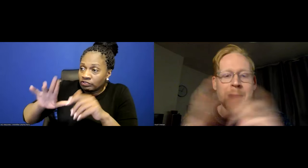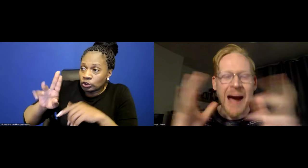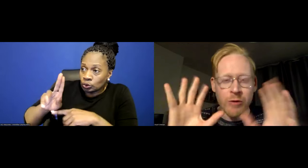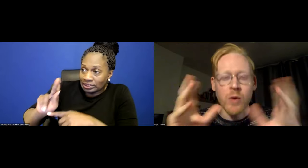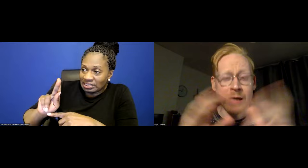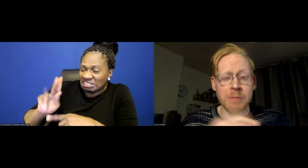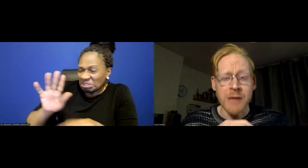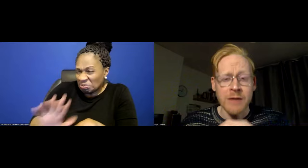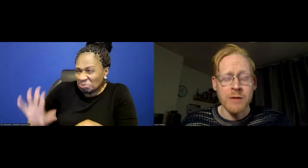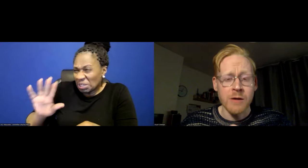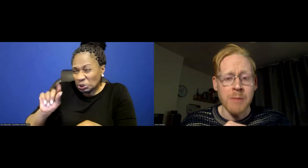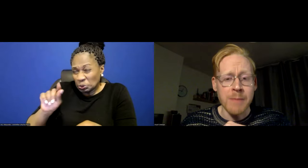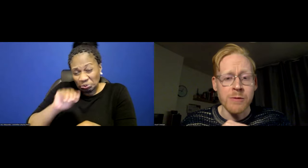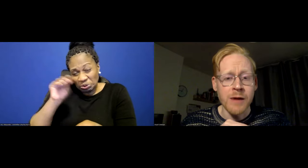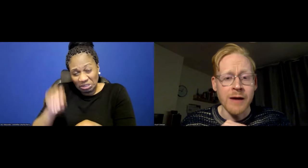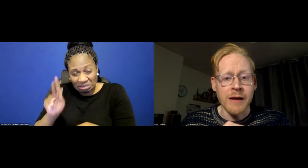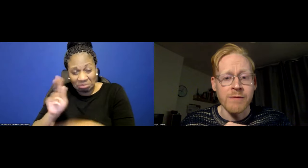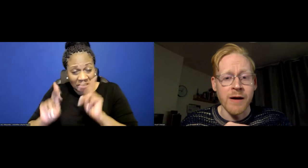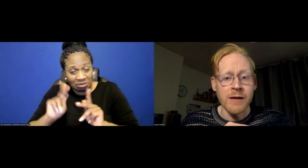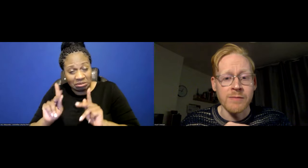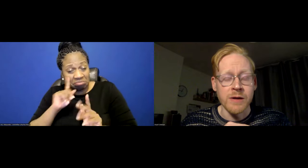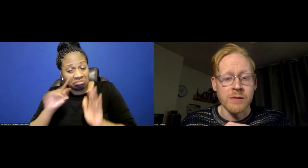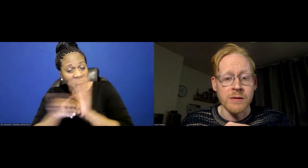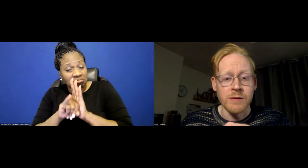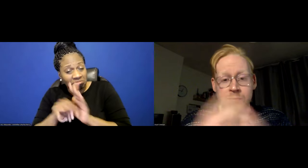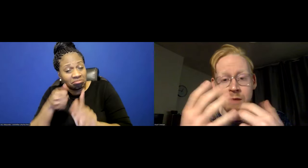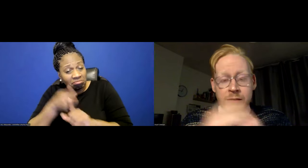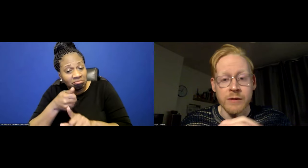about 20% of people identify as disabled.